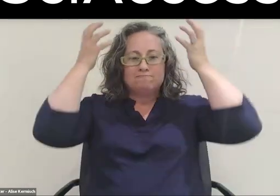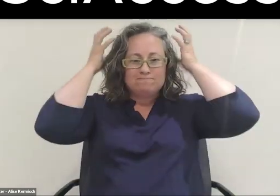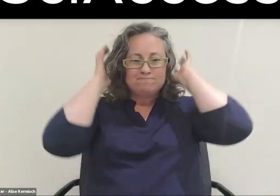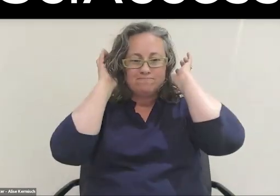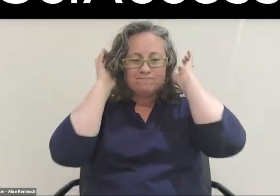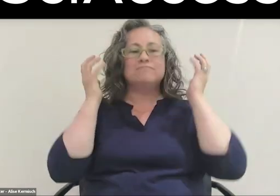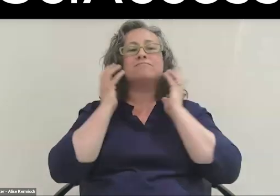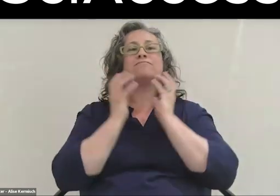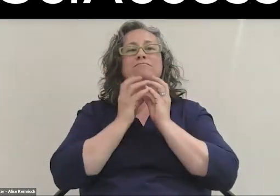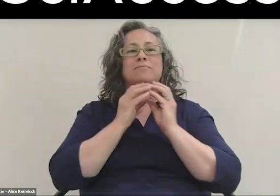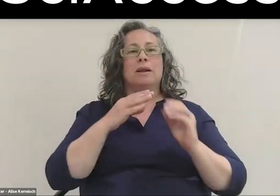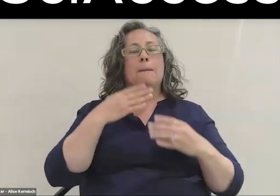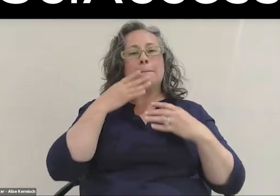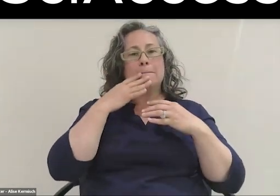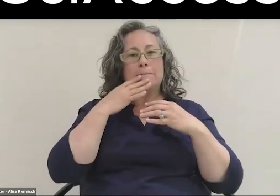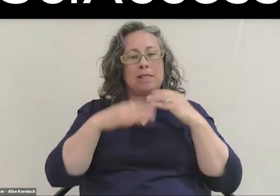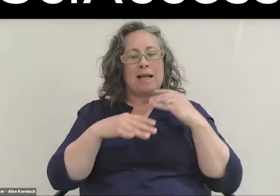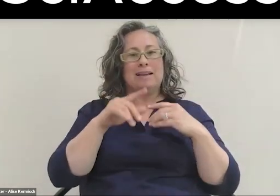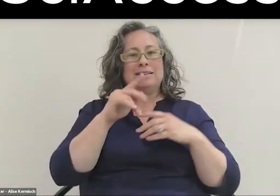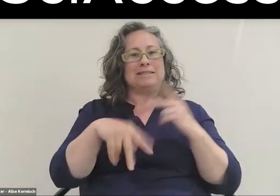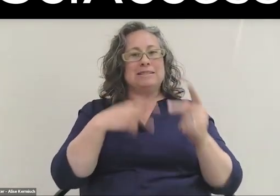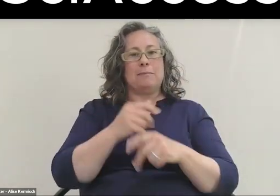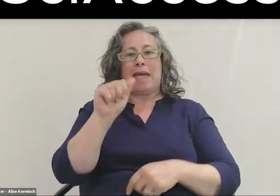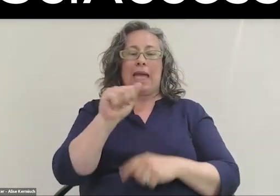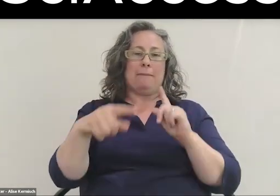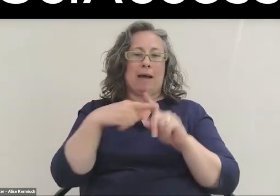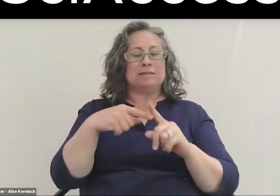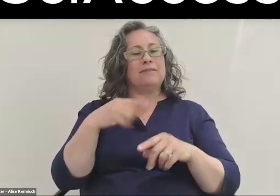and my blood type is A positive, and you can call me Dave.